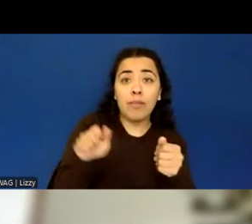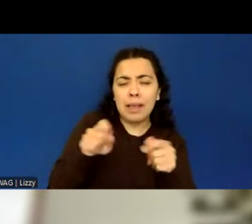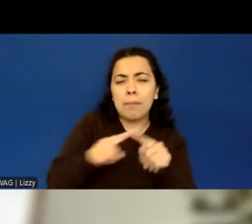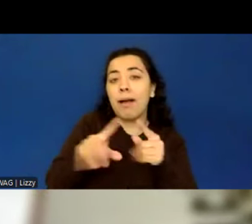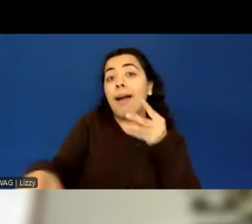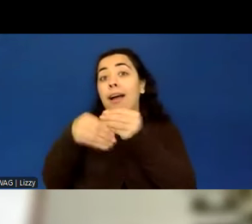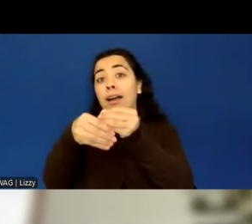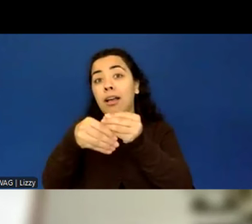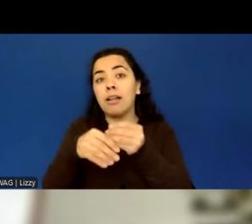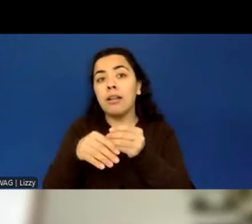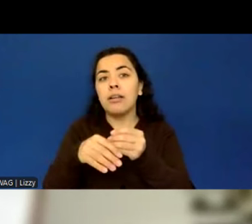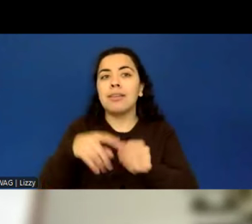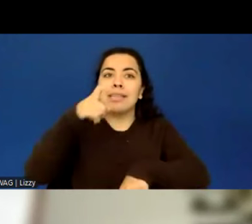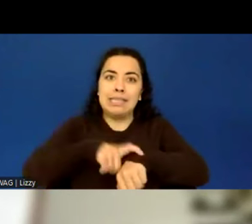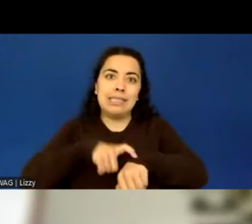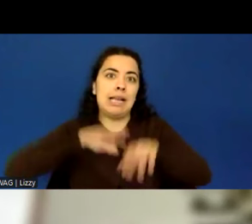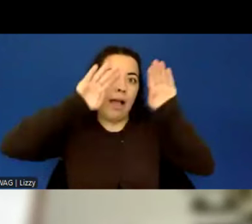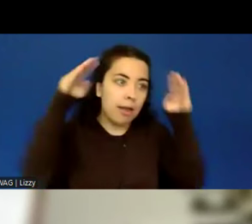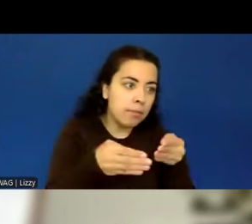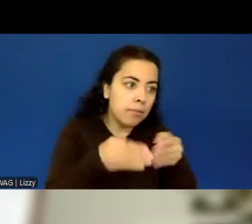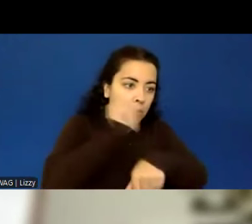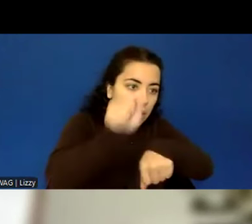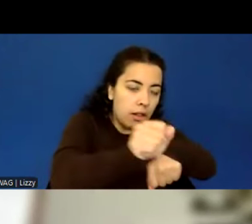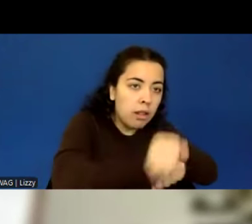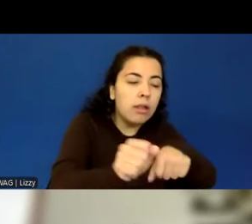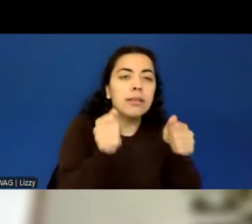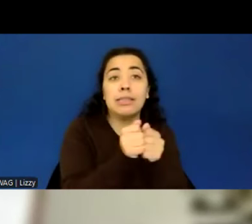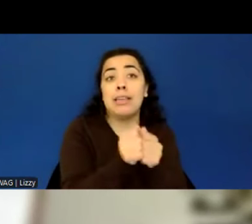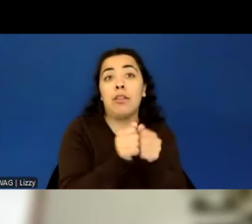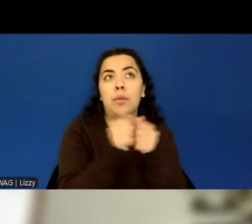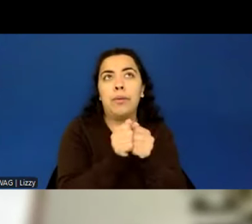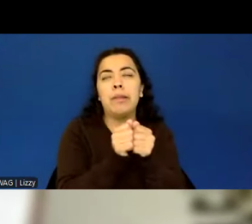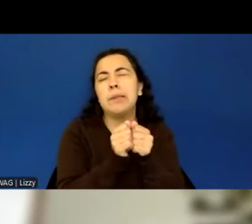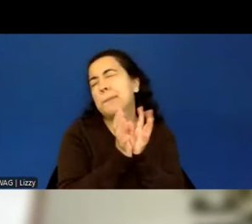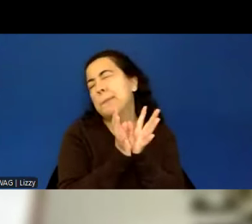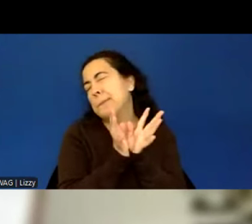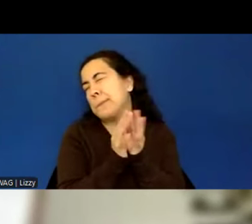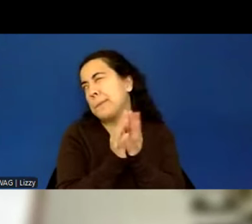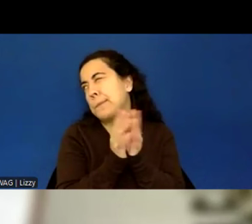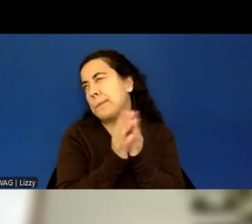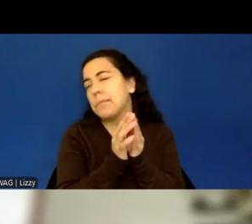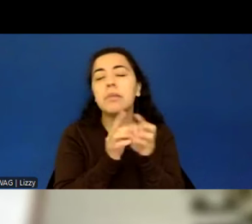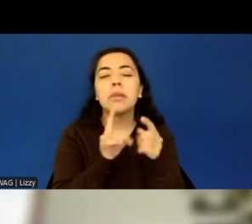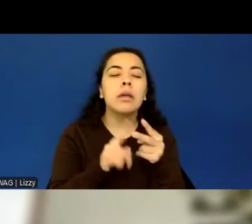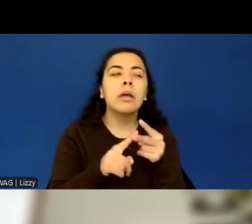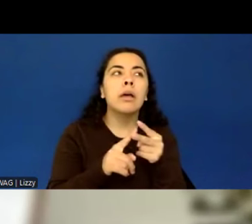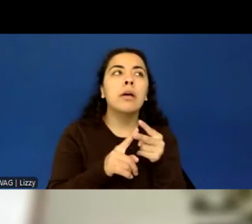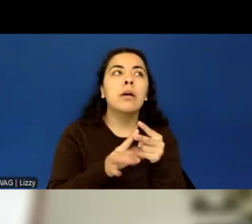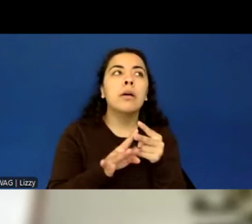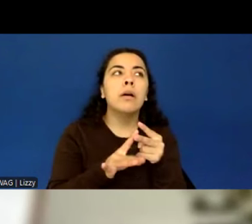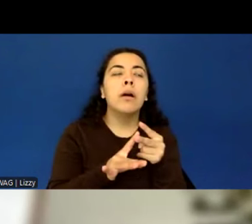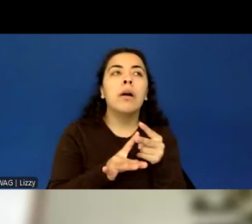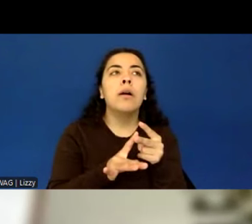time has been invested, together with the -- which are the improvements in terms of user experience,